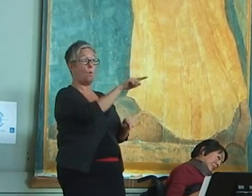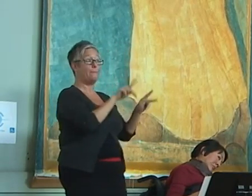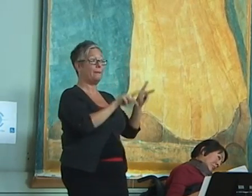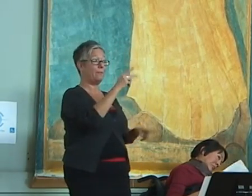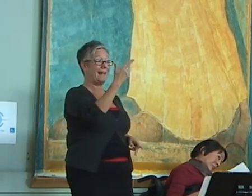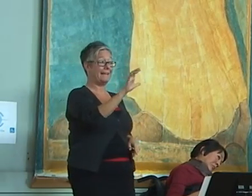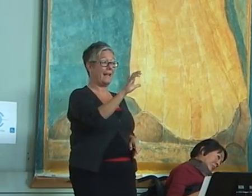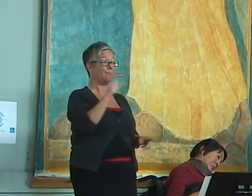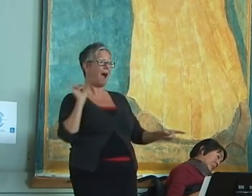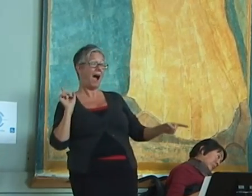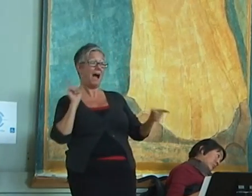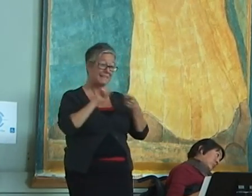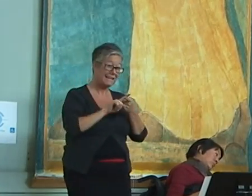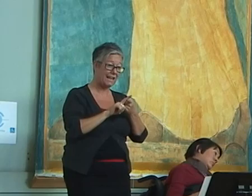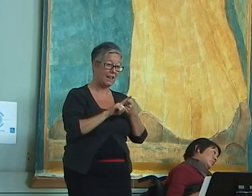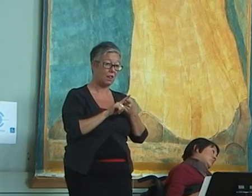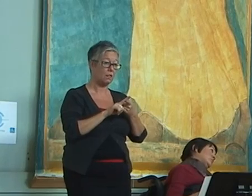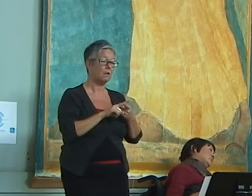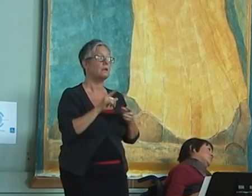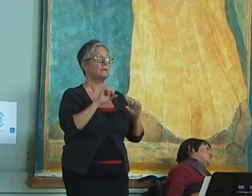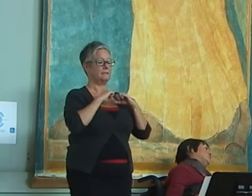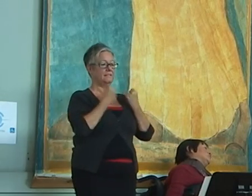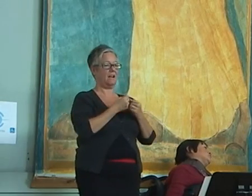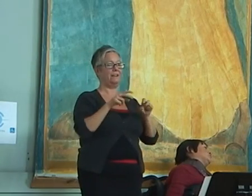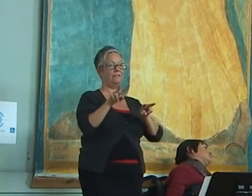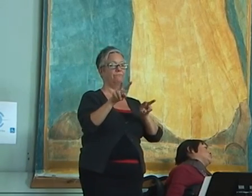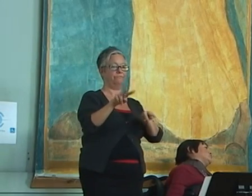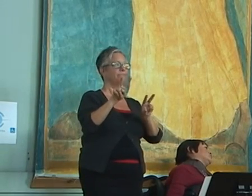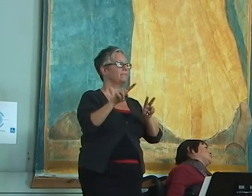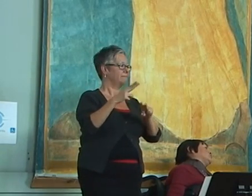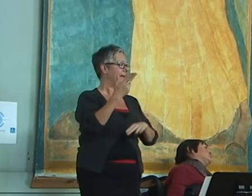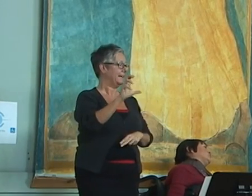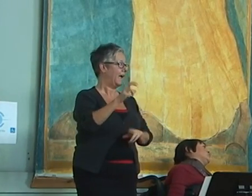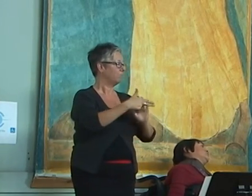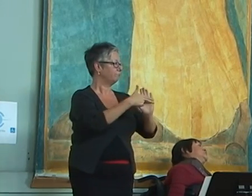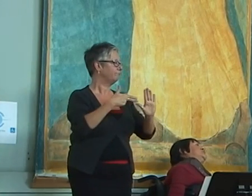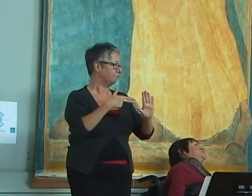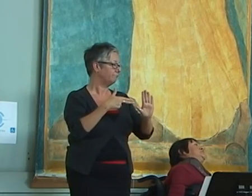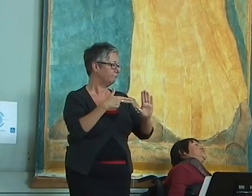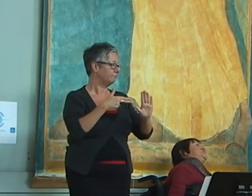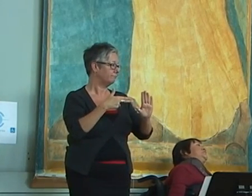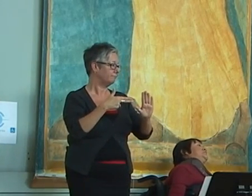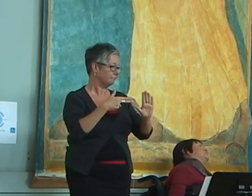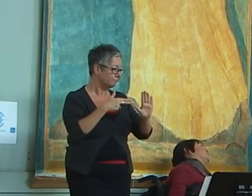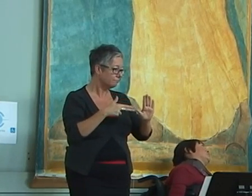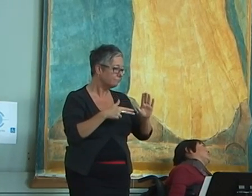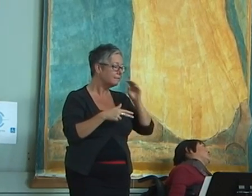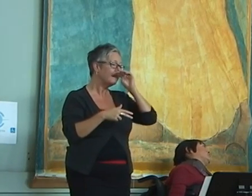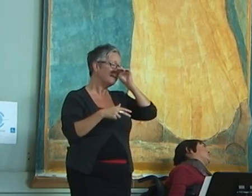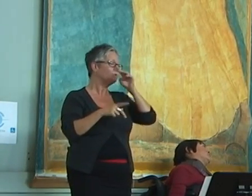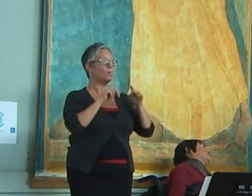I am here to ensure, to ensure that society,